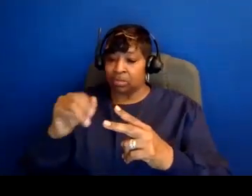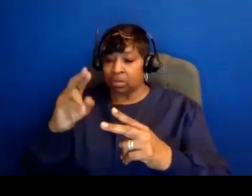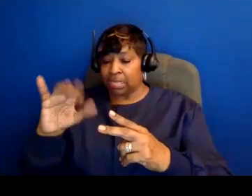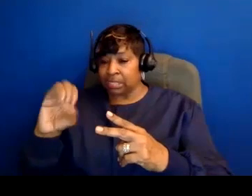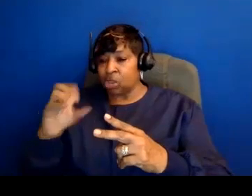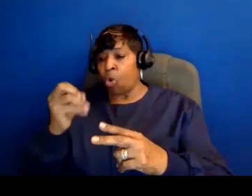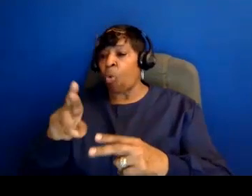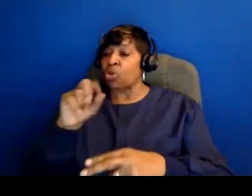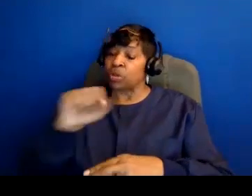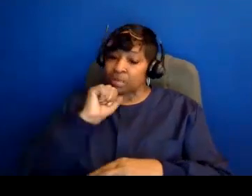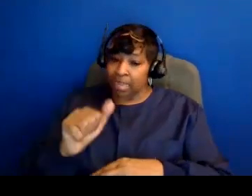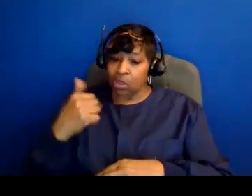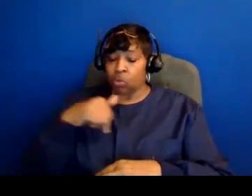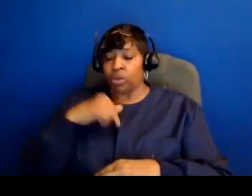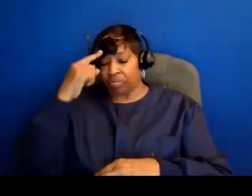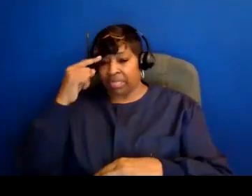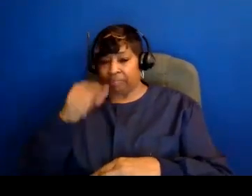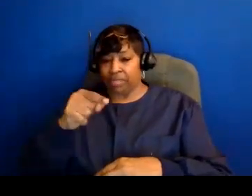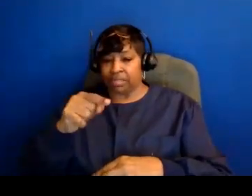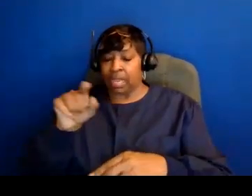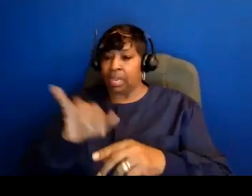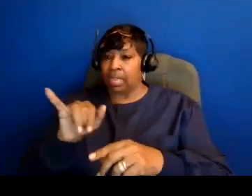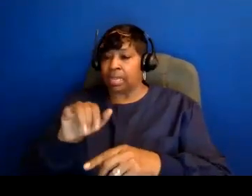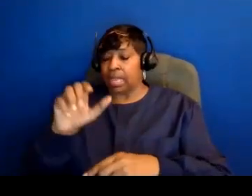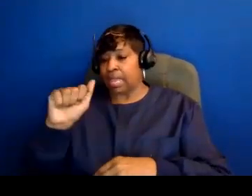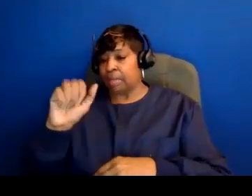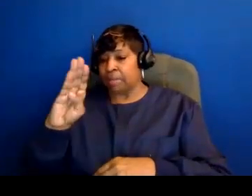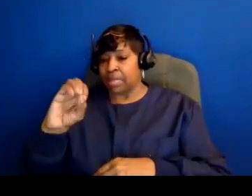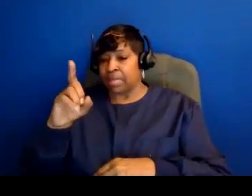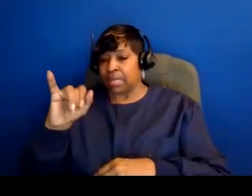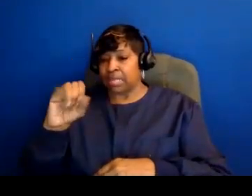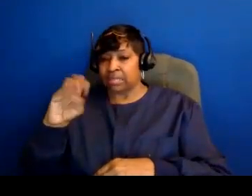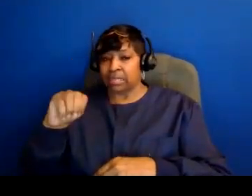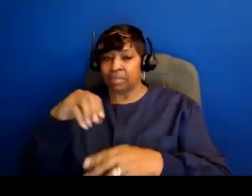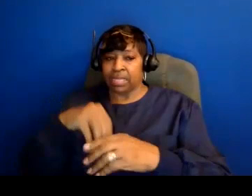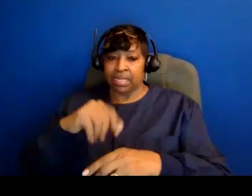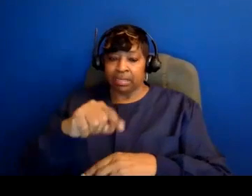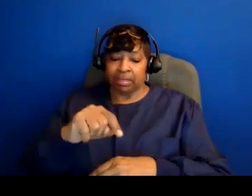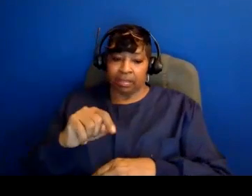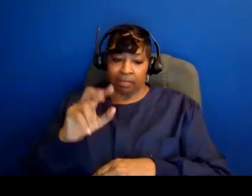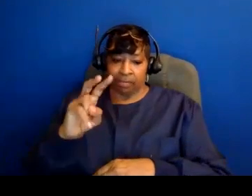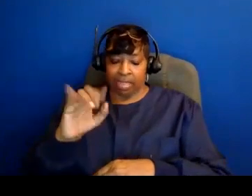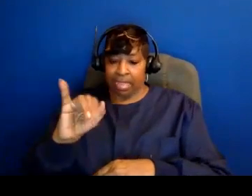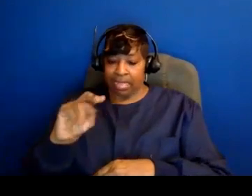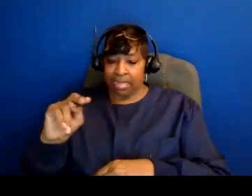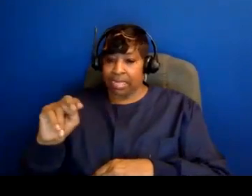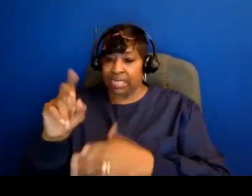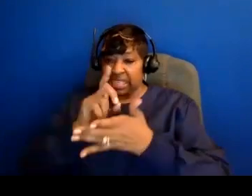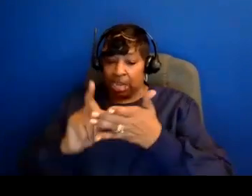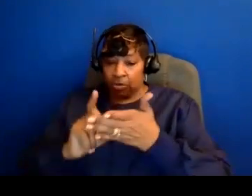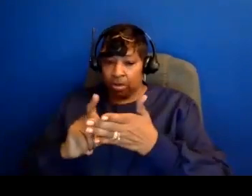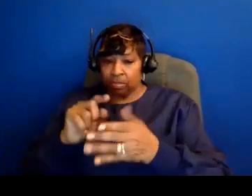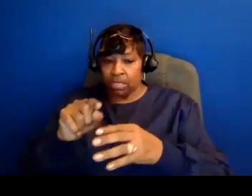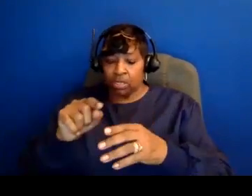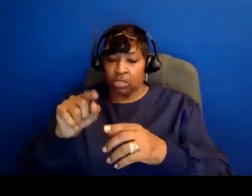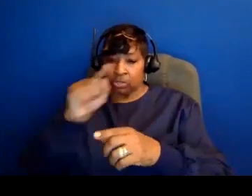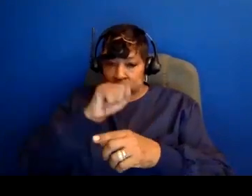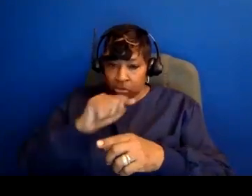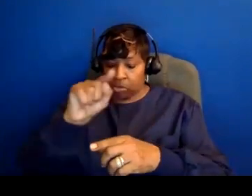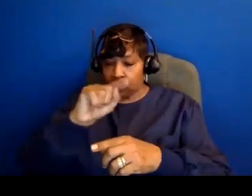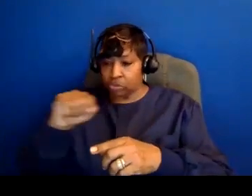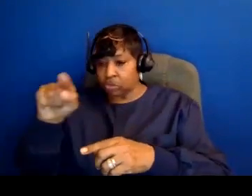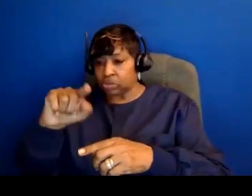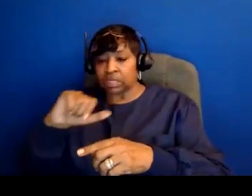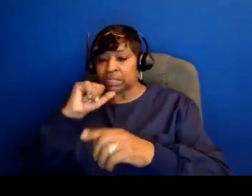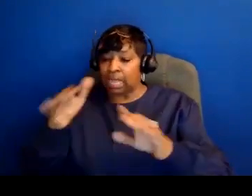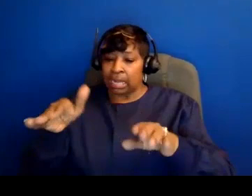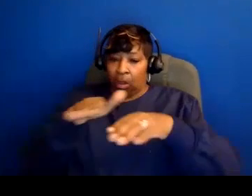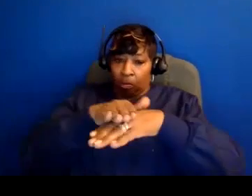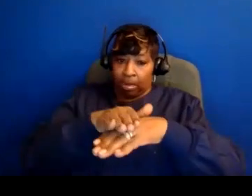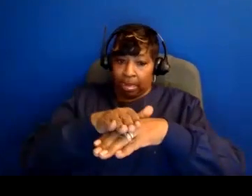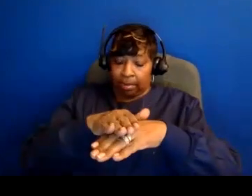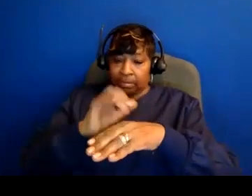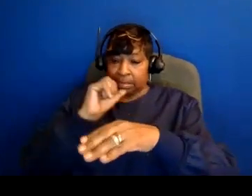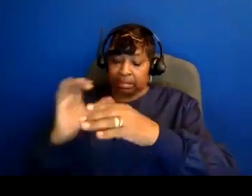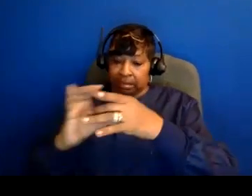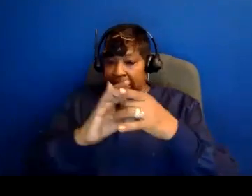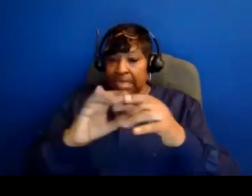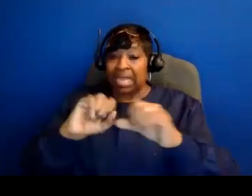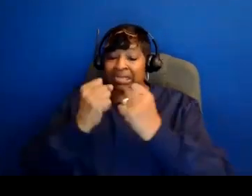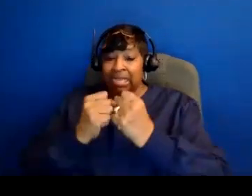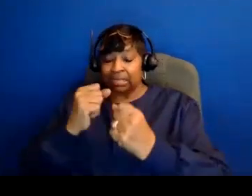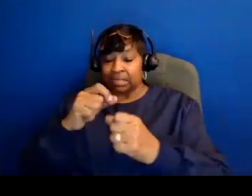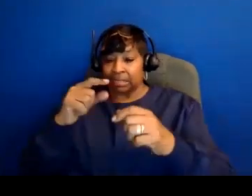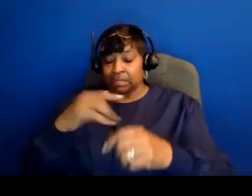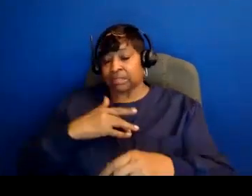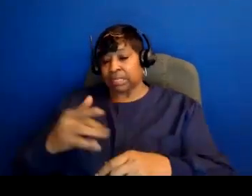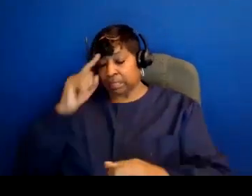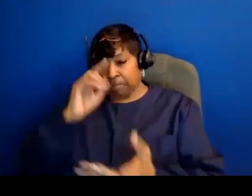lauravanpuymbrouck: So I will do that. Thank you. So Ableism is really one type of prejudice, right that exists in society. Often prejudice has been thought of in really one of 2 ways. You're either prejudiced or you're not.